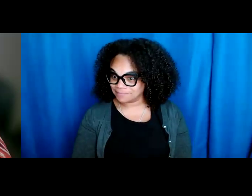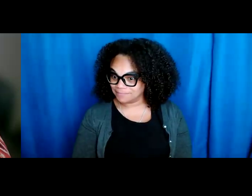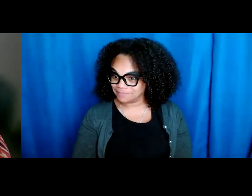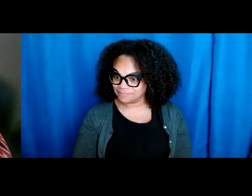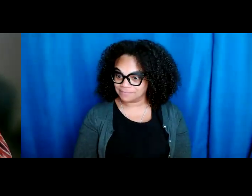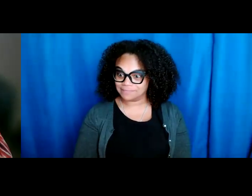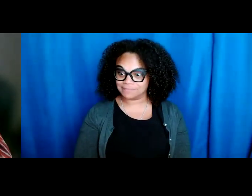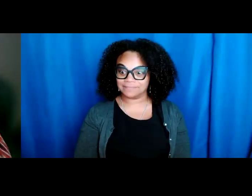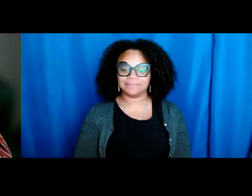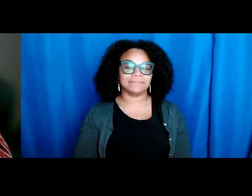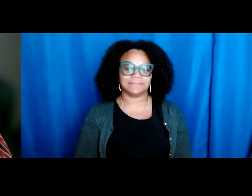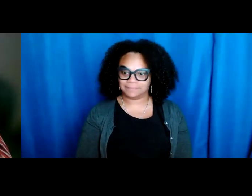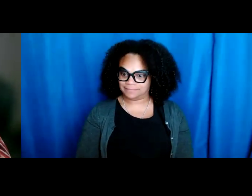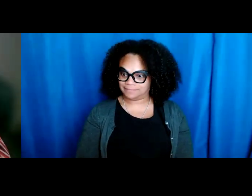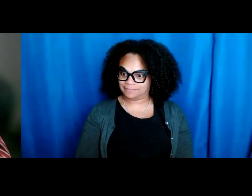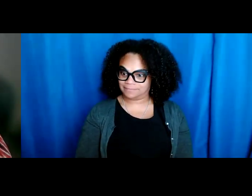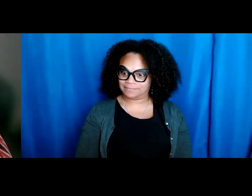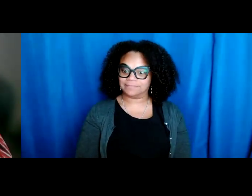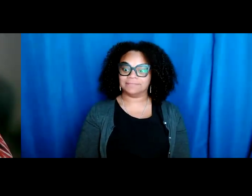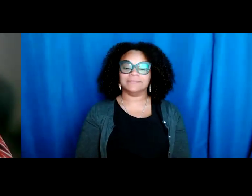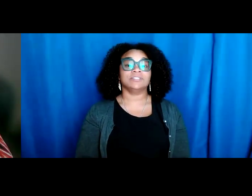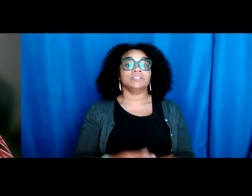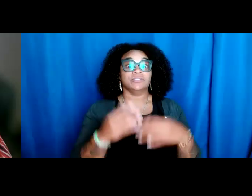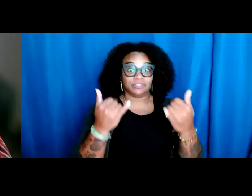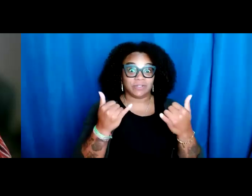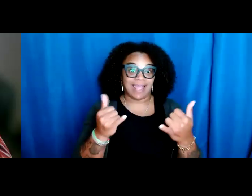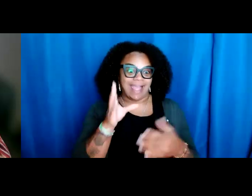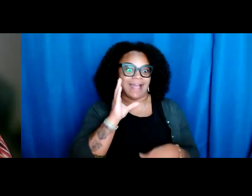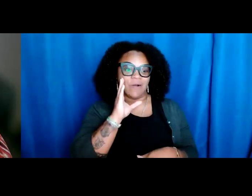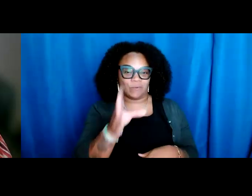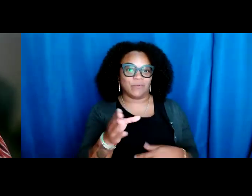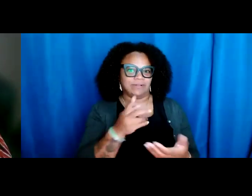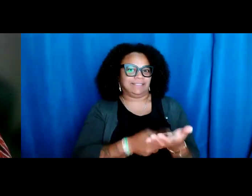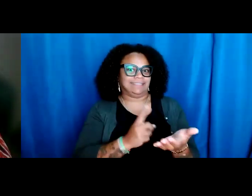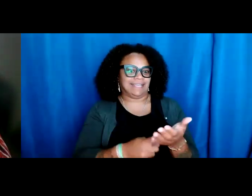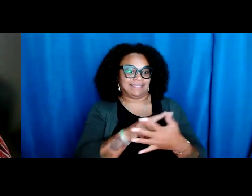So, let's talk about the importance -- and you will hear me repeat a lot about co-mingling